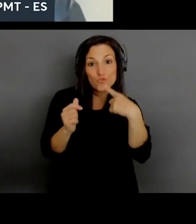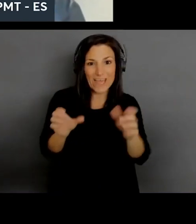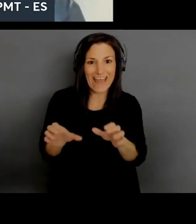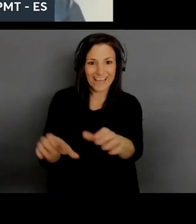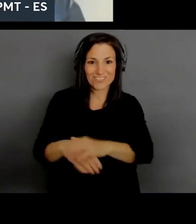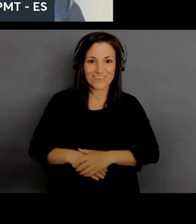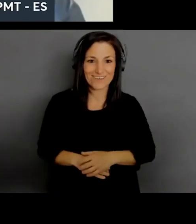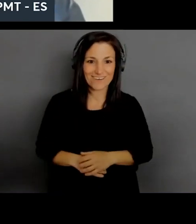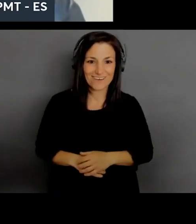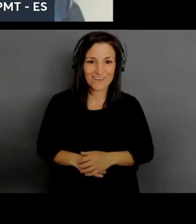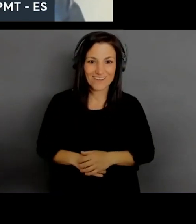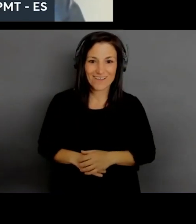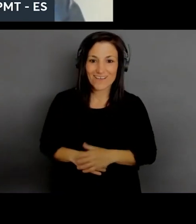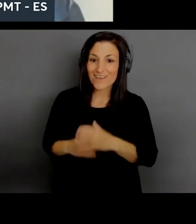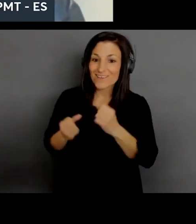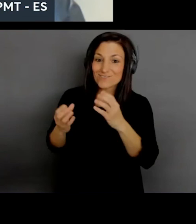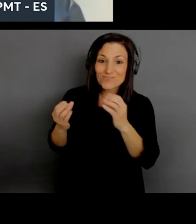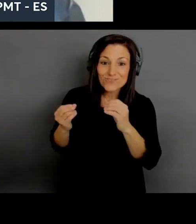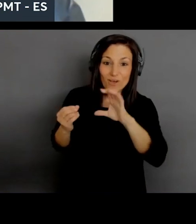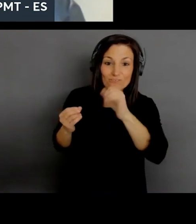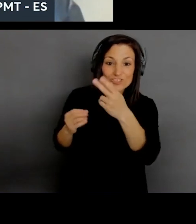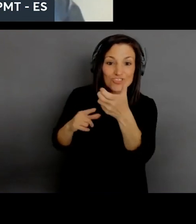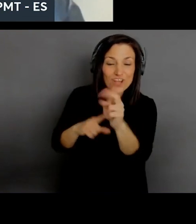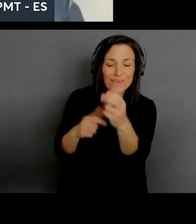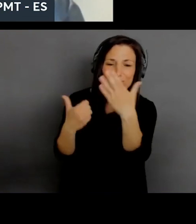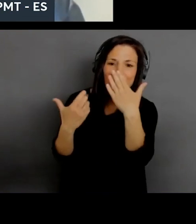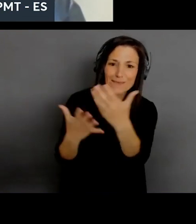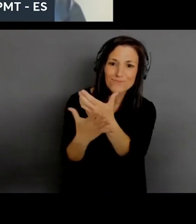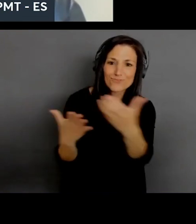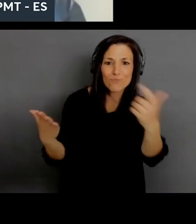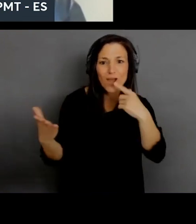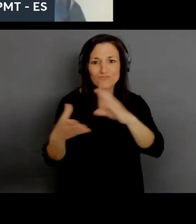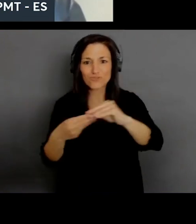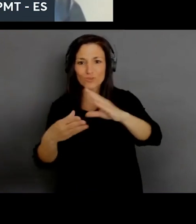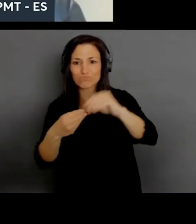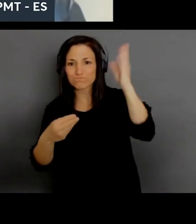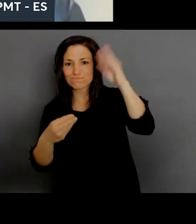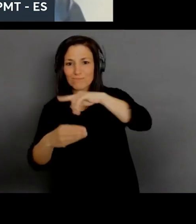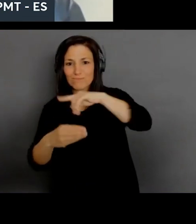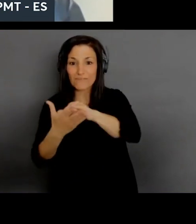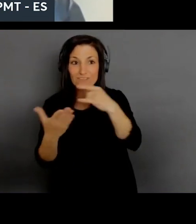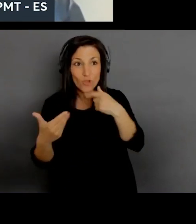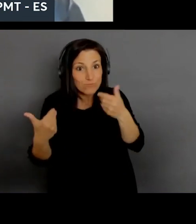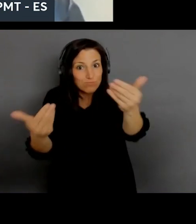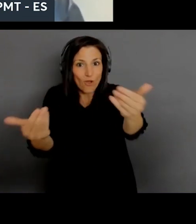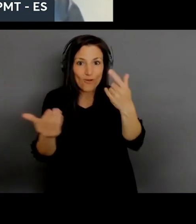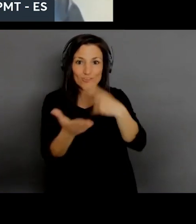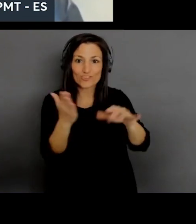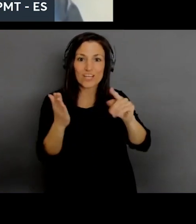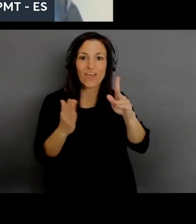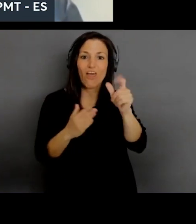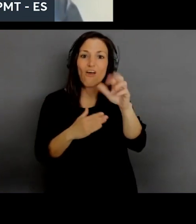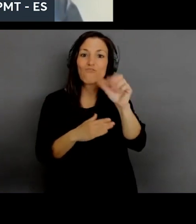Chayan thank you so much for this. Go check out Aurora v2, or Aurora Serverless v2 rather,